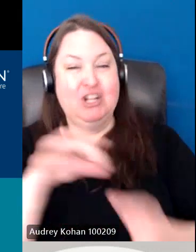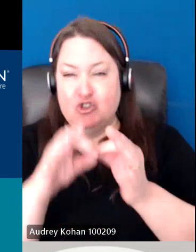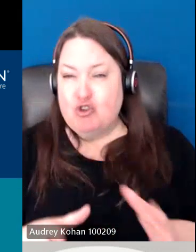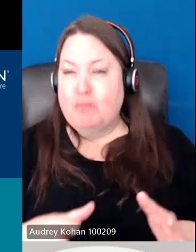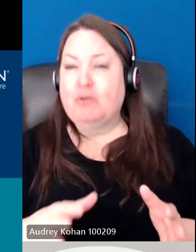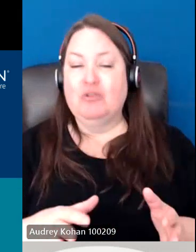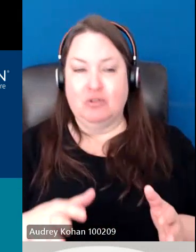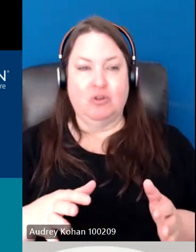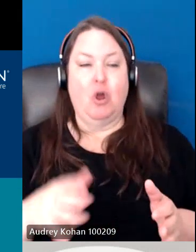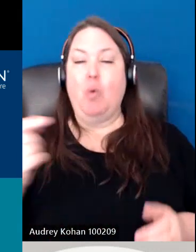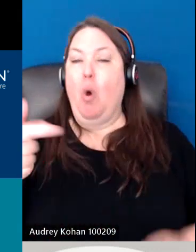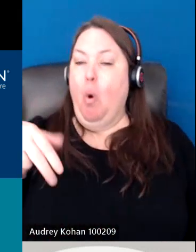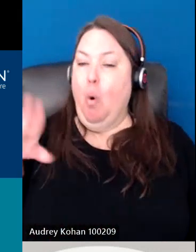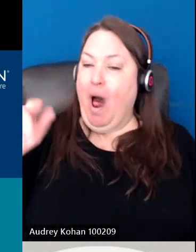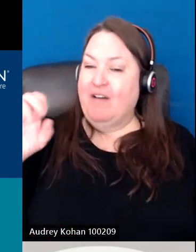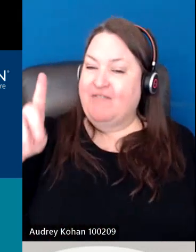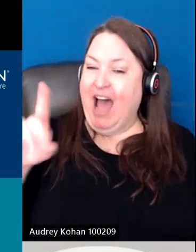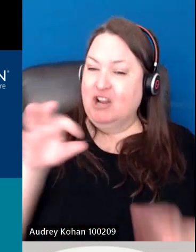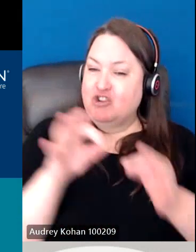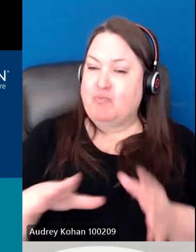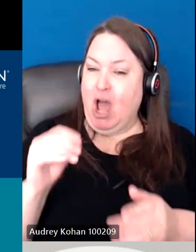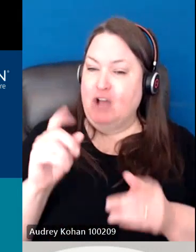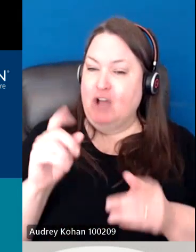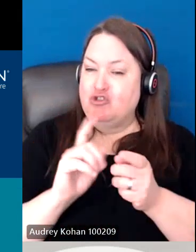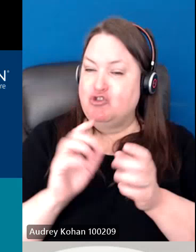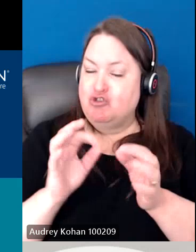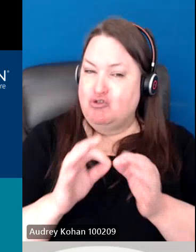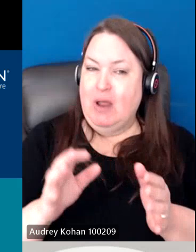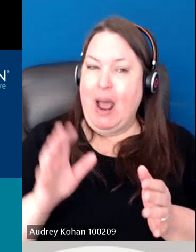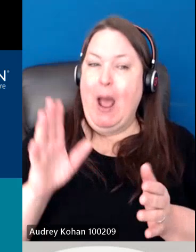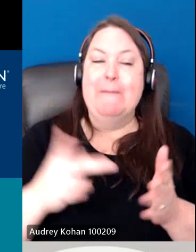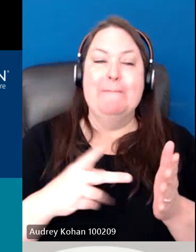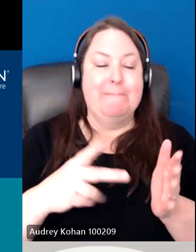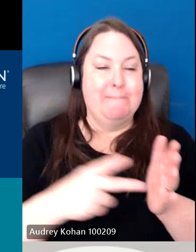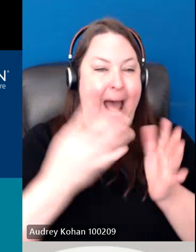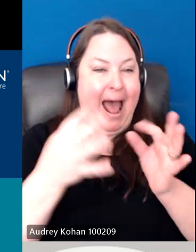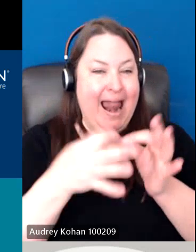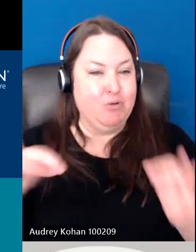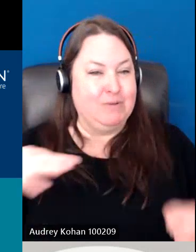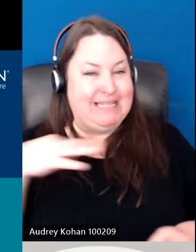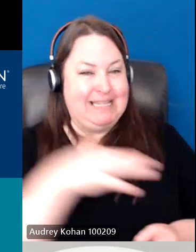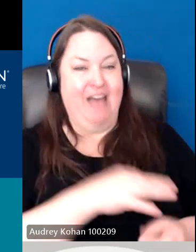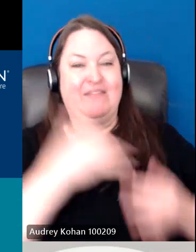what's qualified interpreters and translators next bilingual staff you are now required to maintain